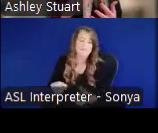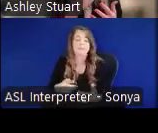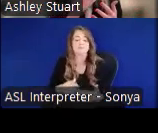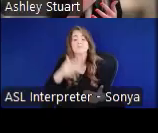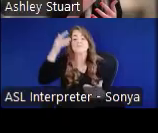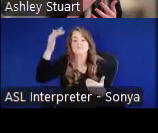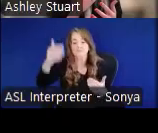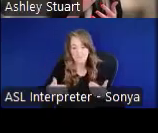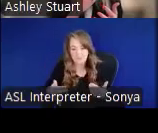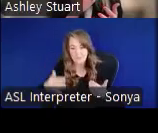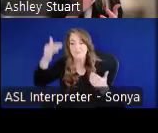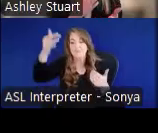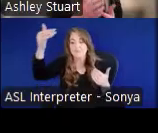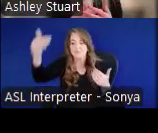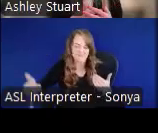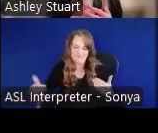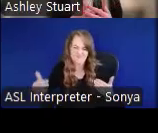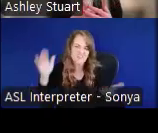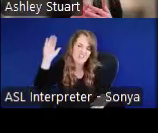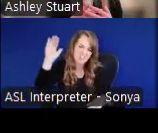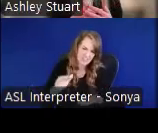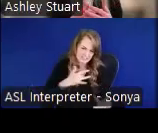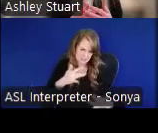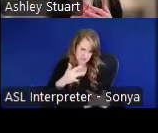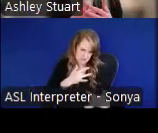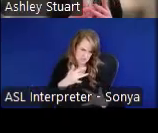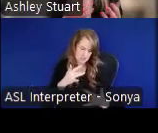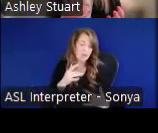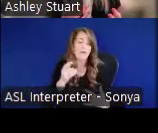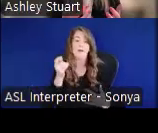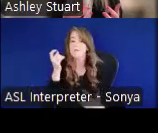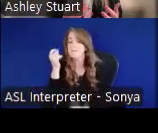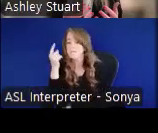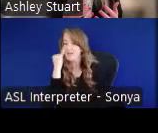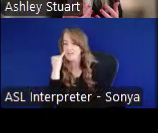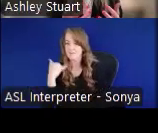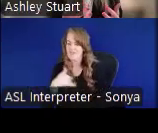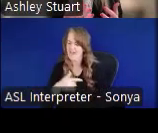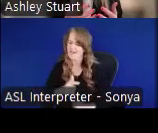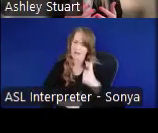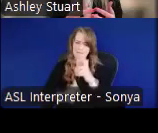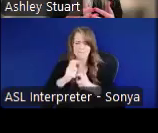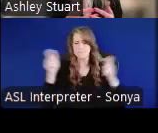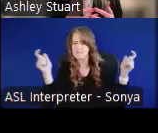basis, but when we're having a pretty big tantrum every day, or